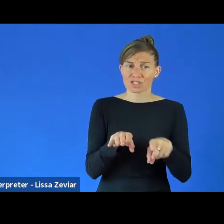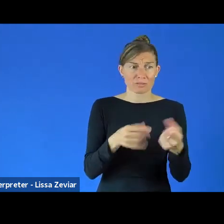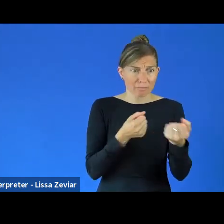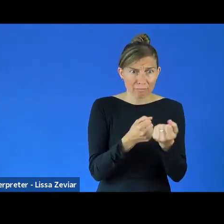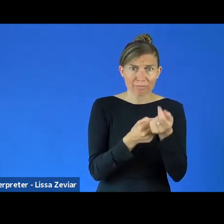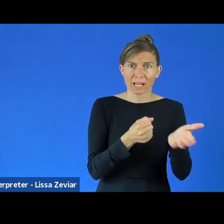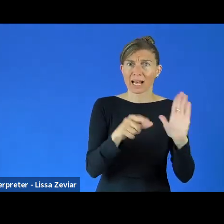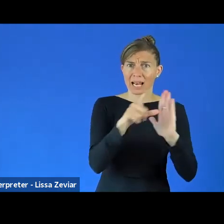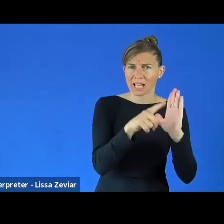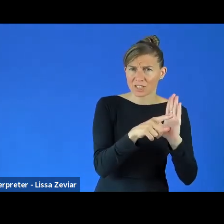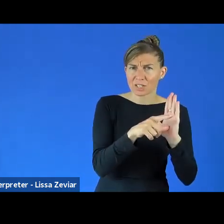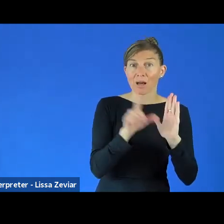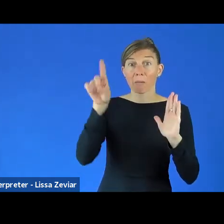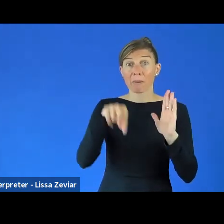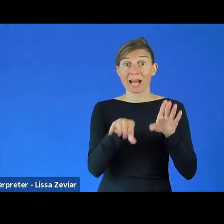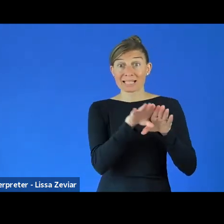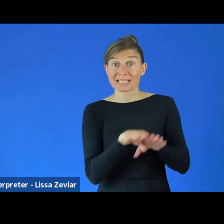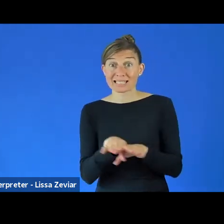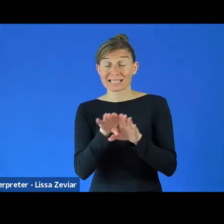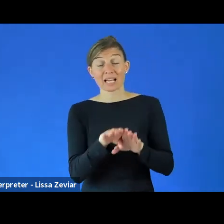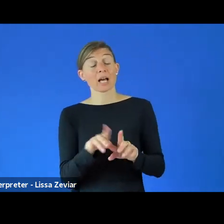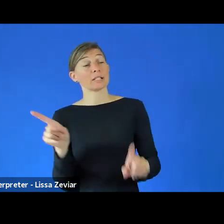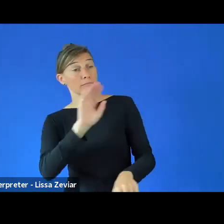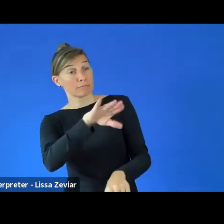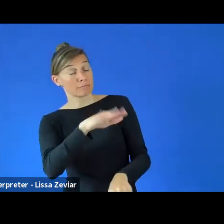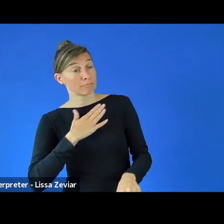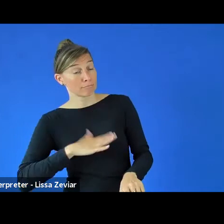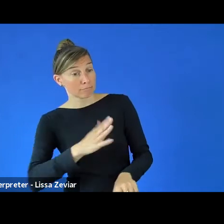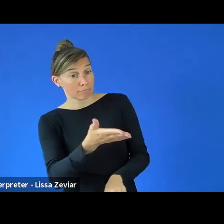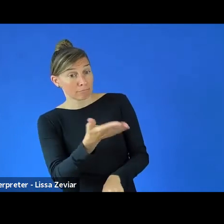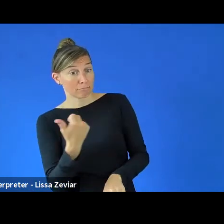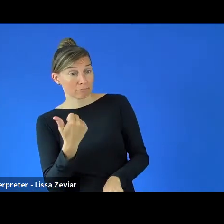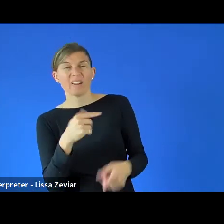and if the standards come from CEN or CENELEC are not free of charge.